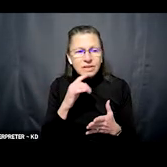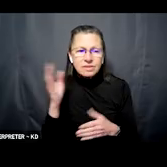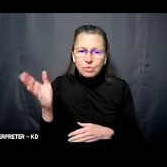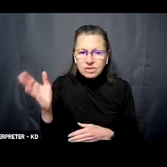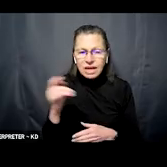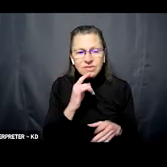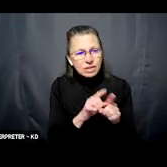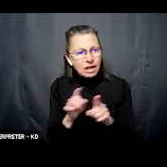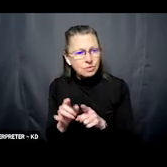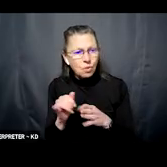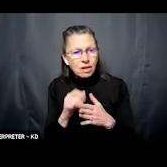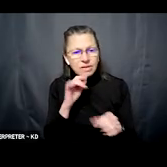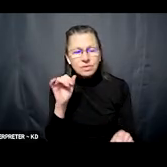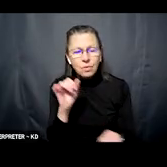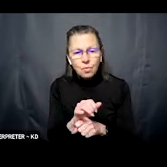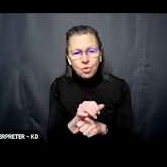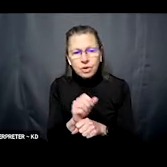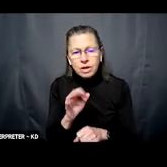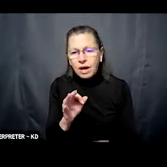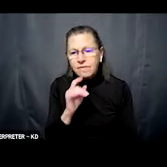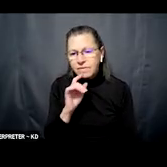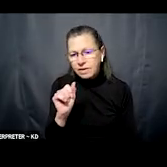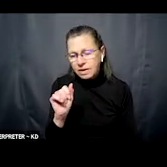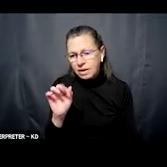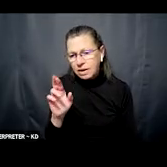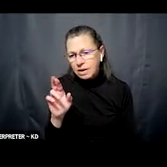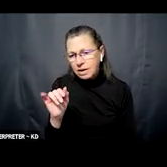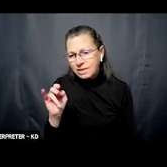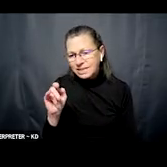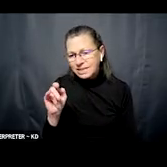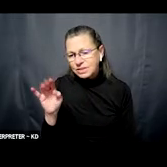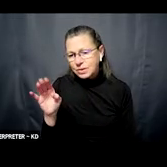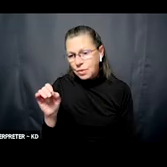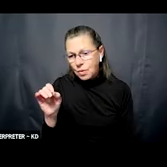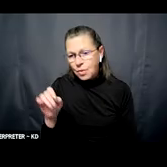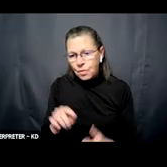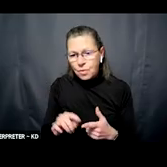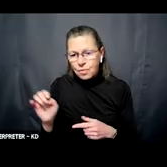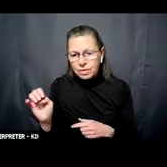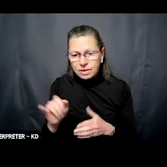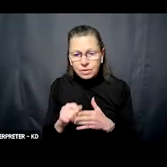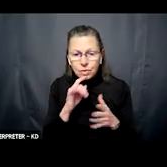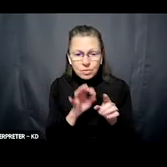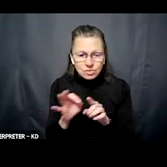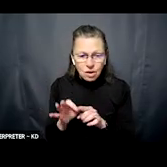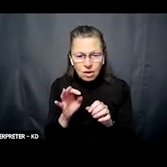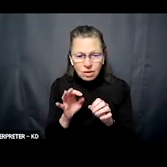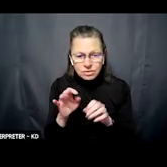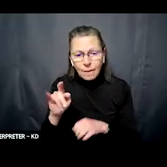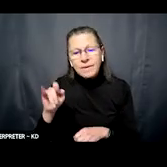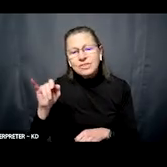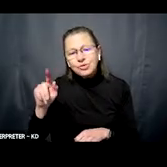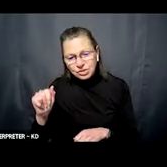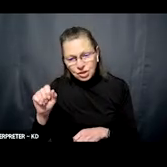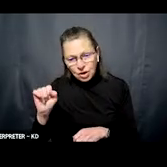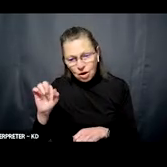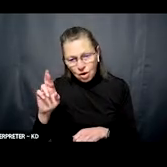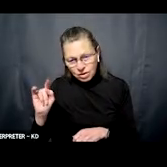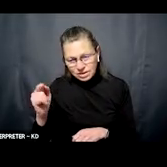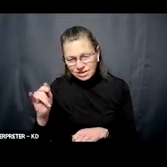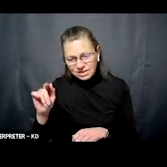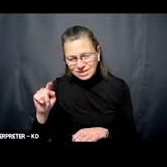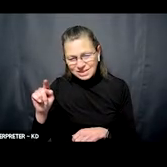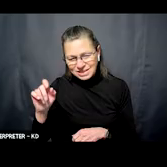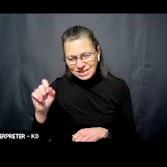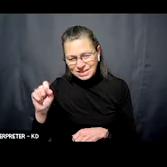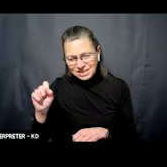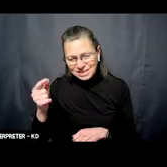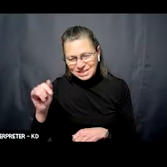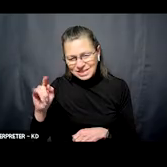the work of Patricia Ortega Simo, who also was invaluable to conduct this study. So with that,